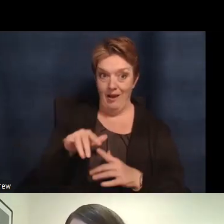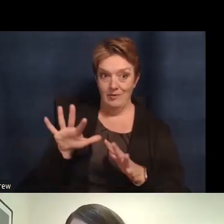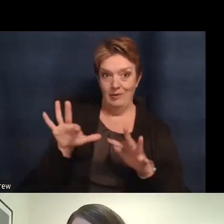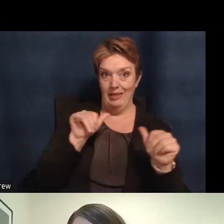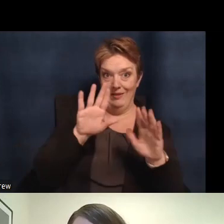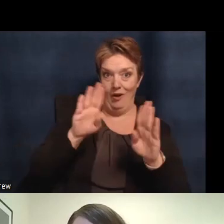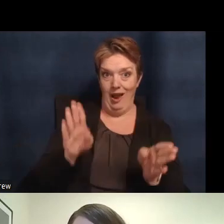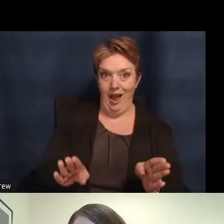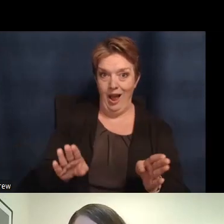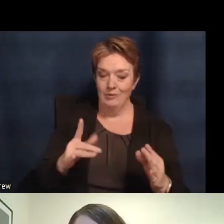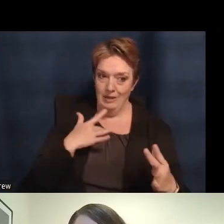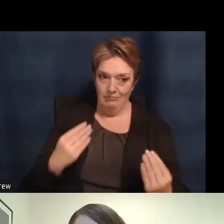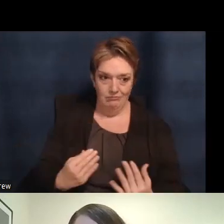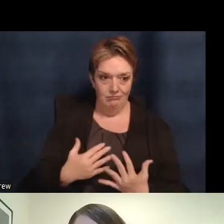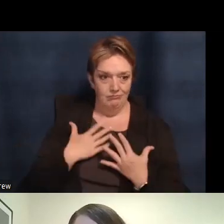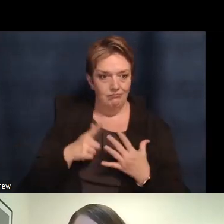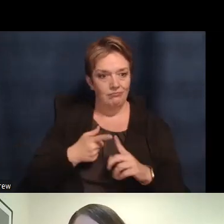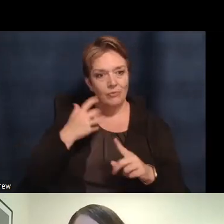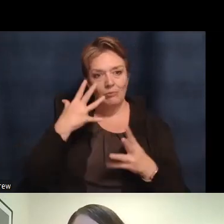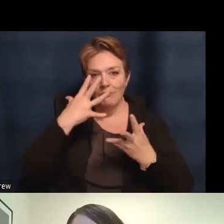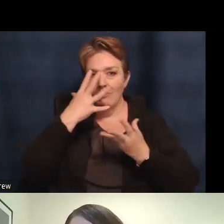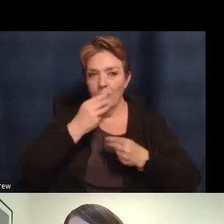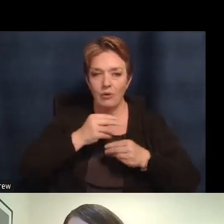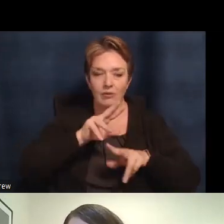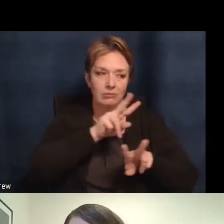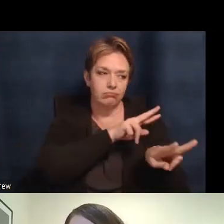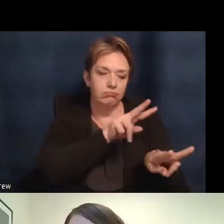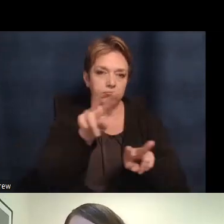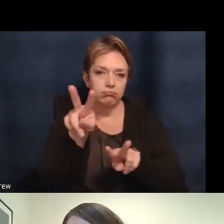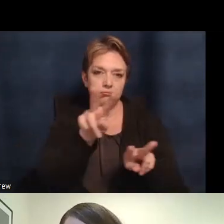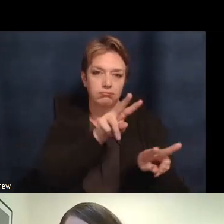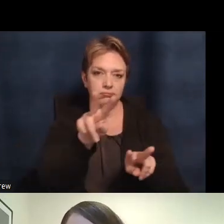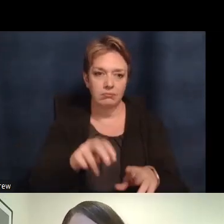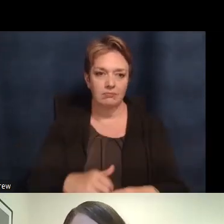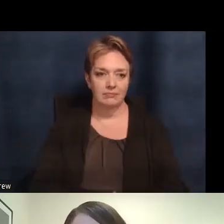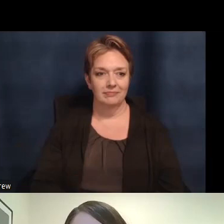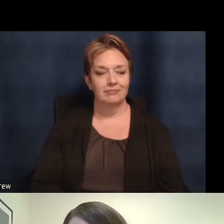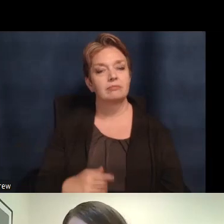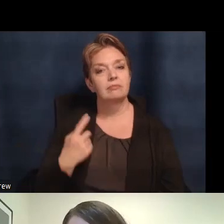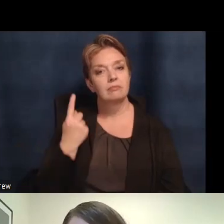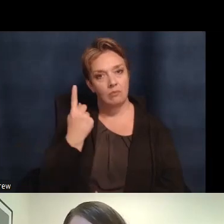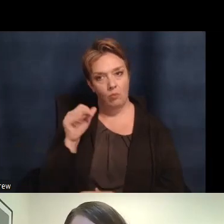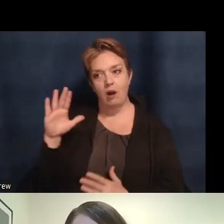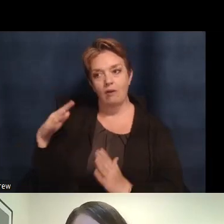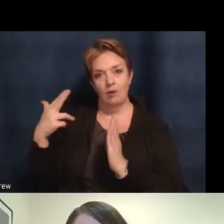She was surrounded by these gorgeous views. Here is one of the paintings she did of Highway 84.